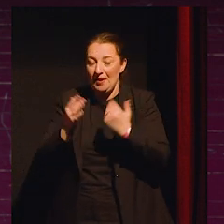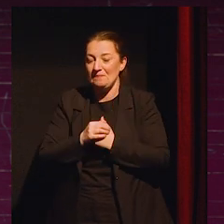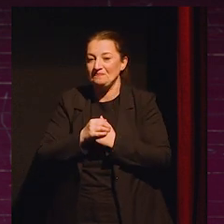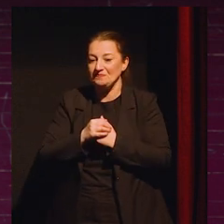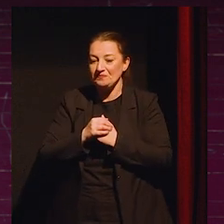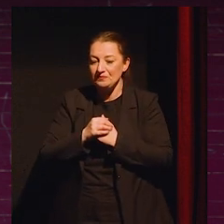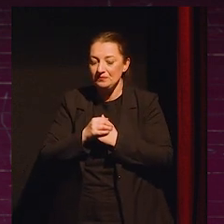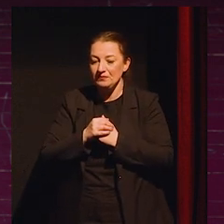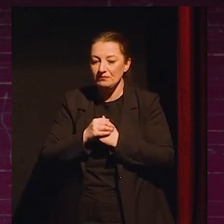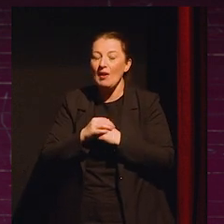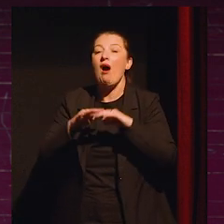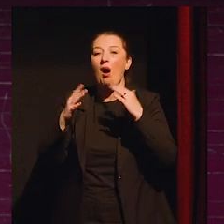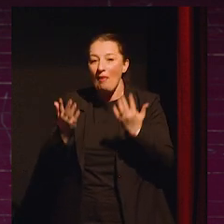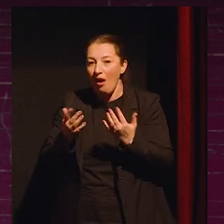But...